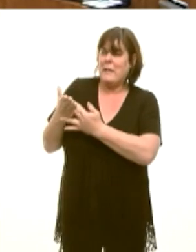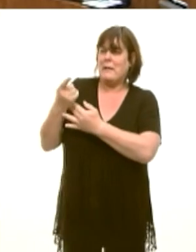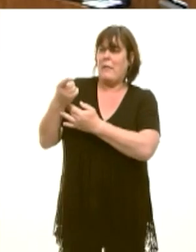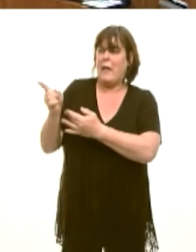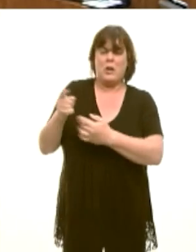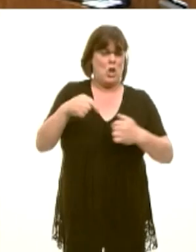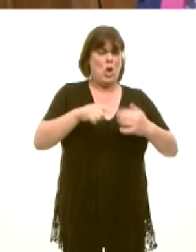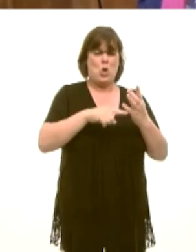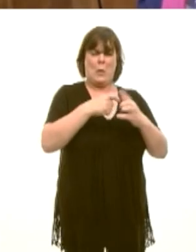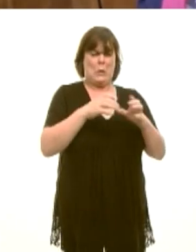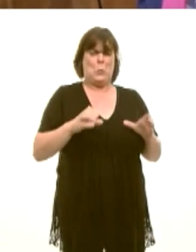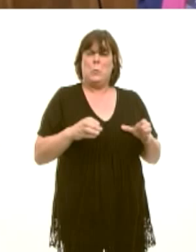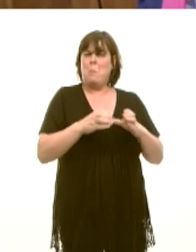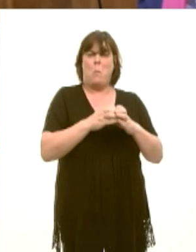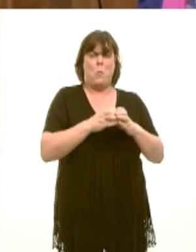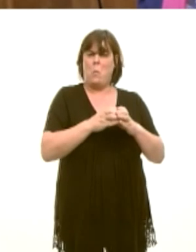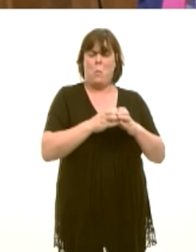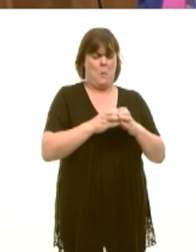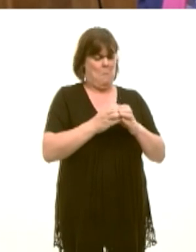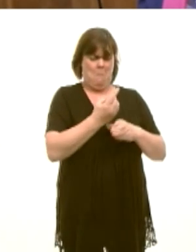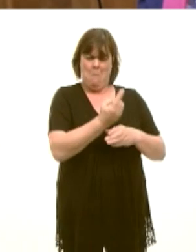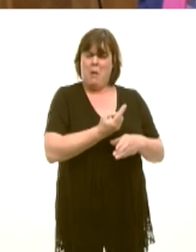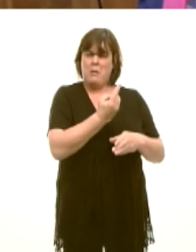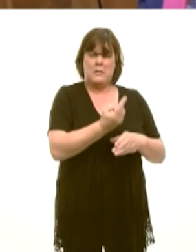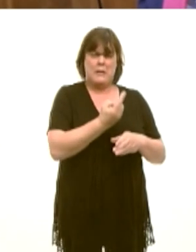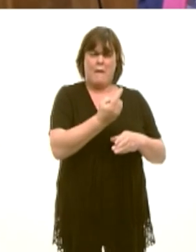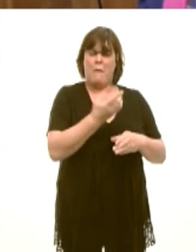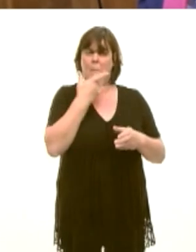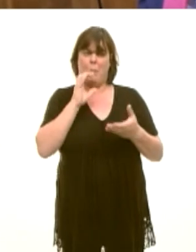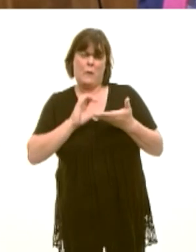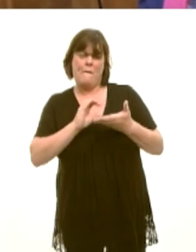small a market on its own to be of interest to investors. The interest is in the market